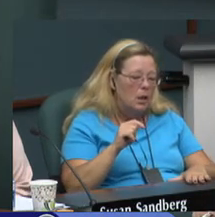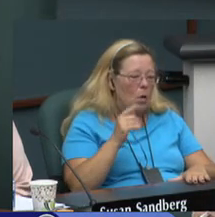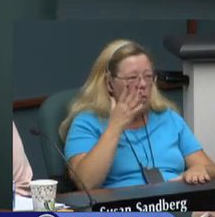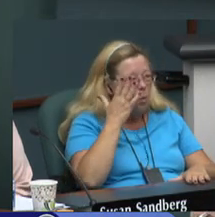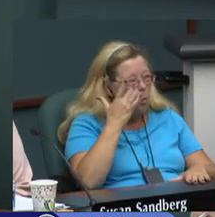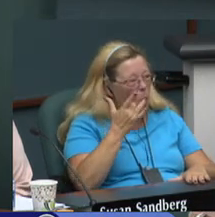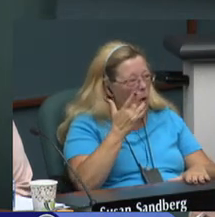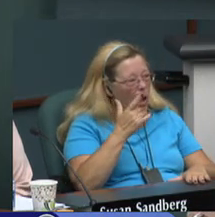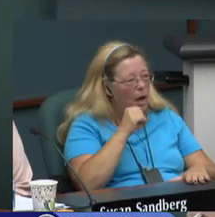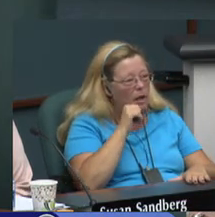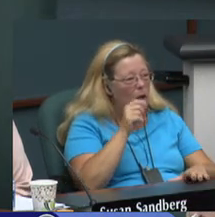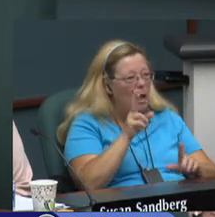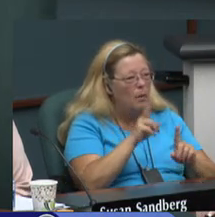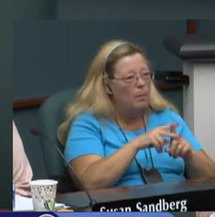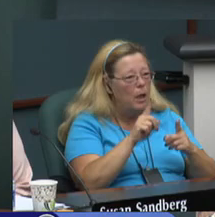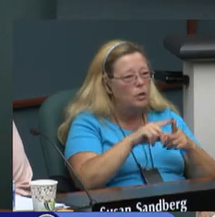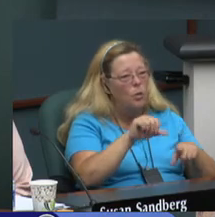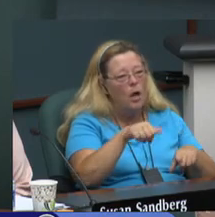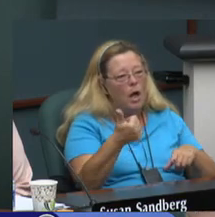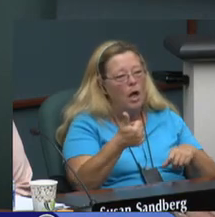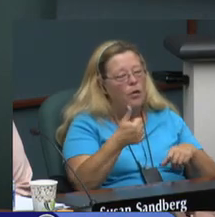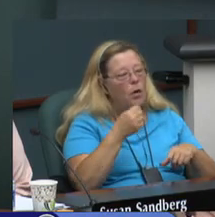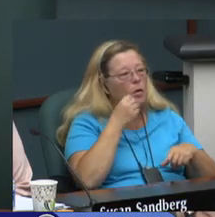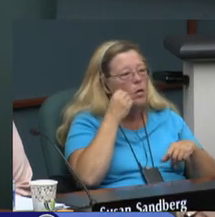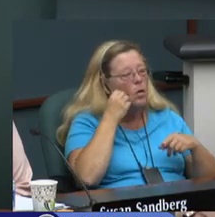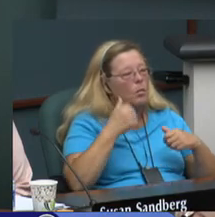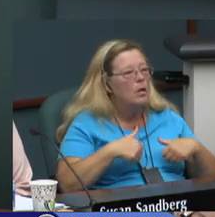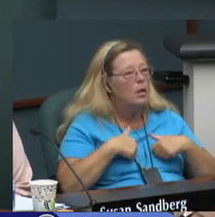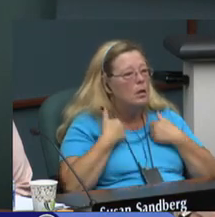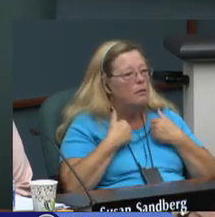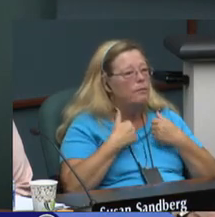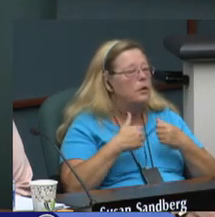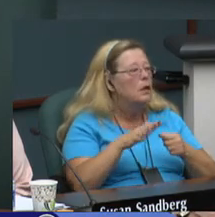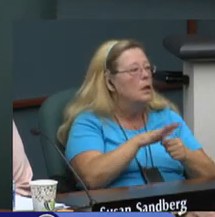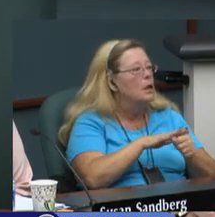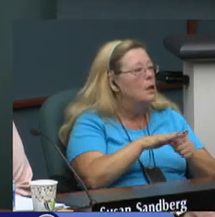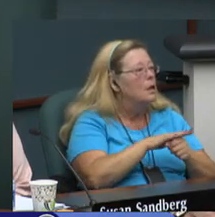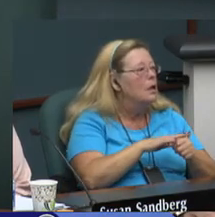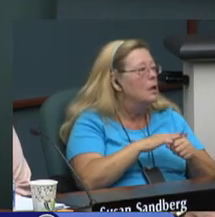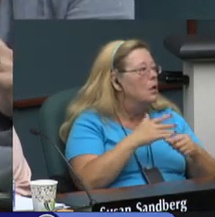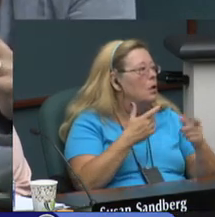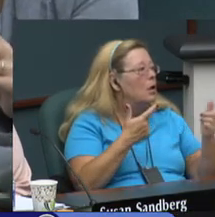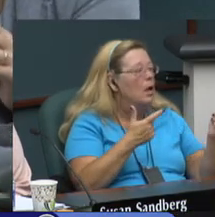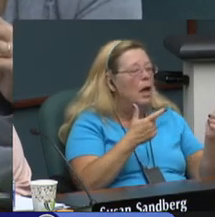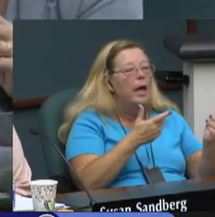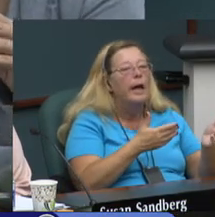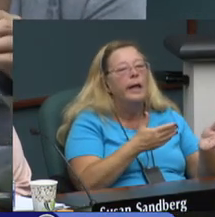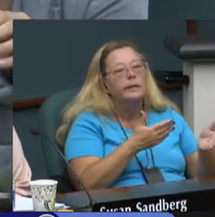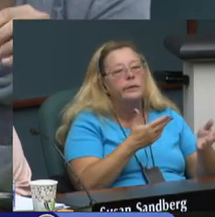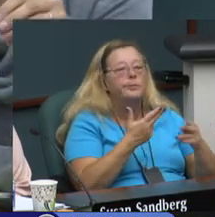not applied to the other residential districts well it's a carryover from the